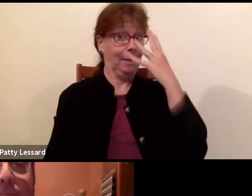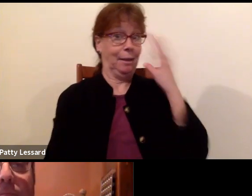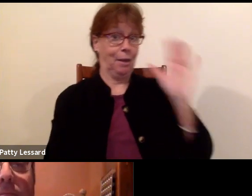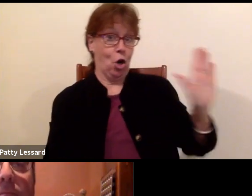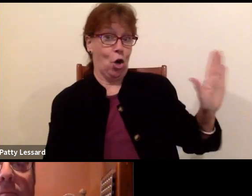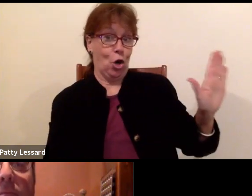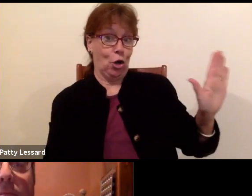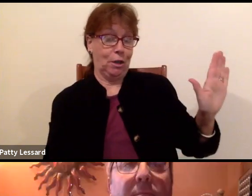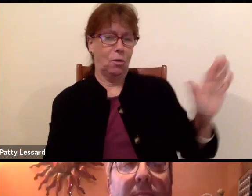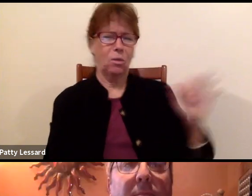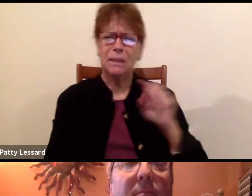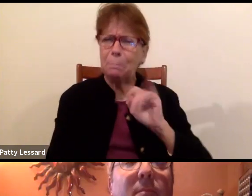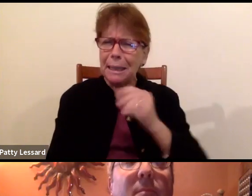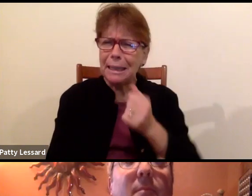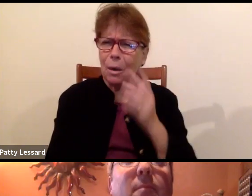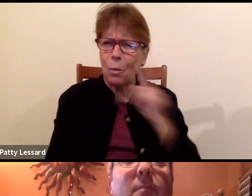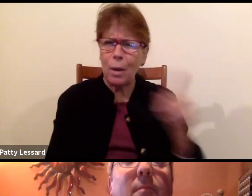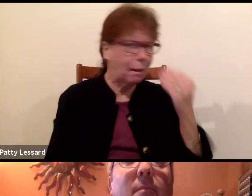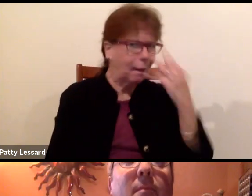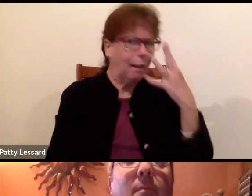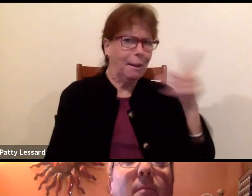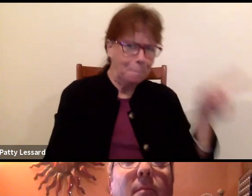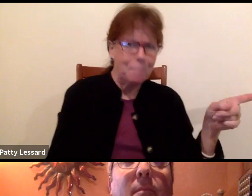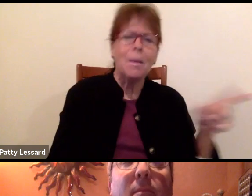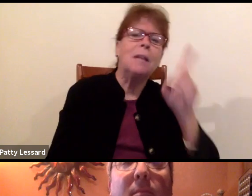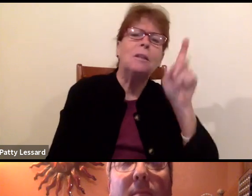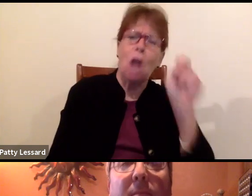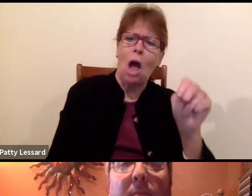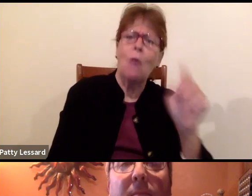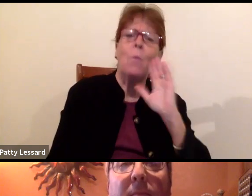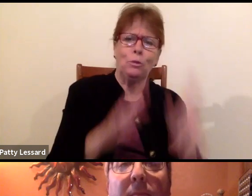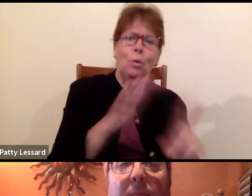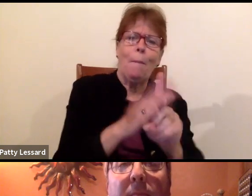≫ Don: No. ≫ Nancy: Beautiful work. Thank you so much.